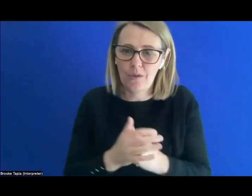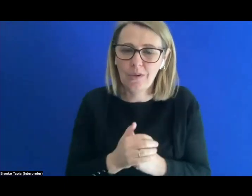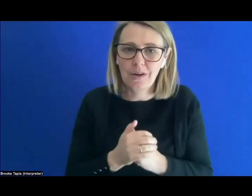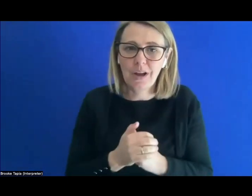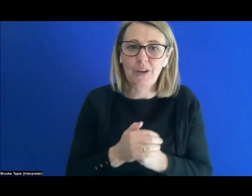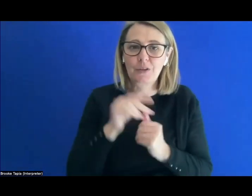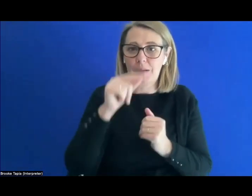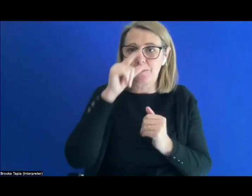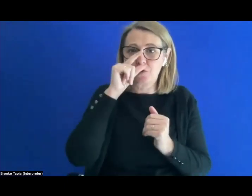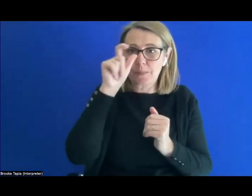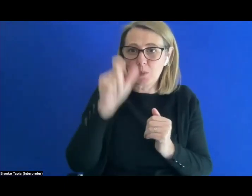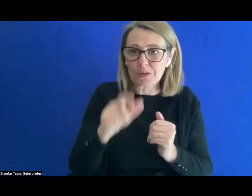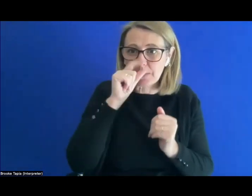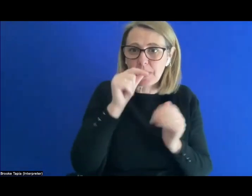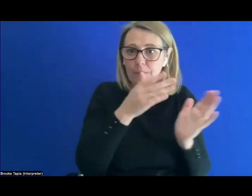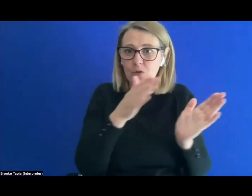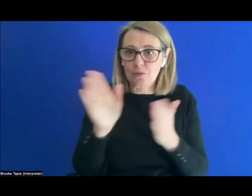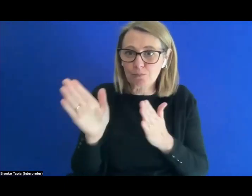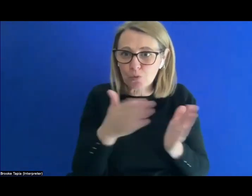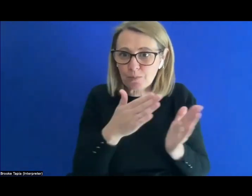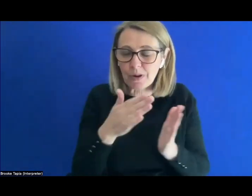engage in something movement-wise, even if it’s little bits of movement, even if it’s just little